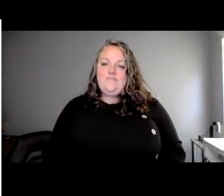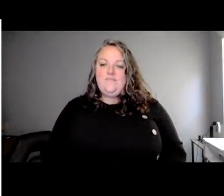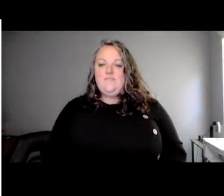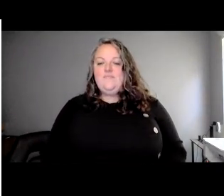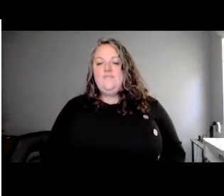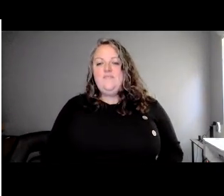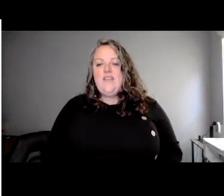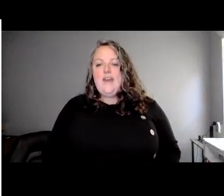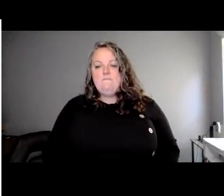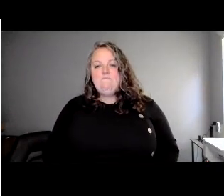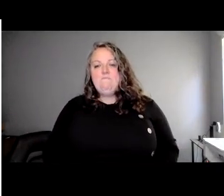[Franly] Yeah.